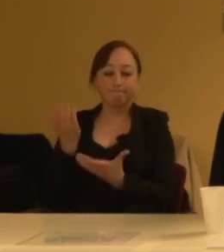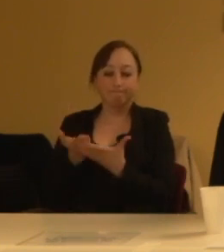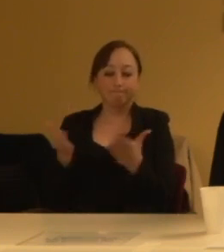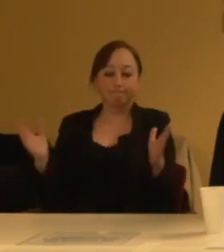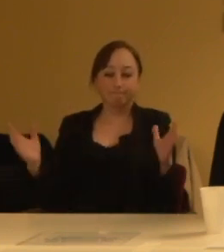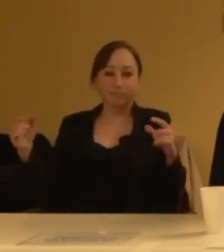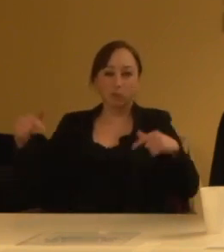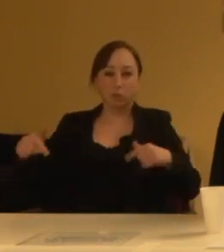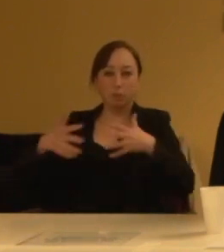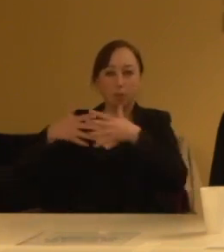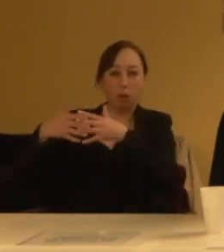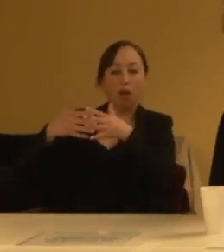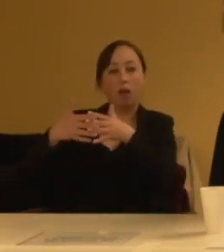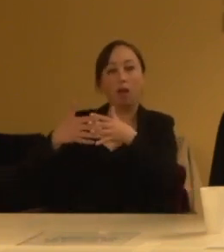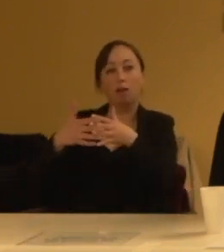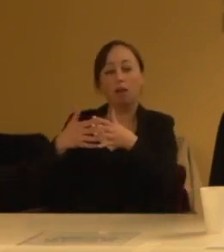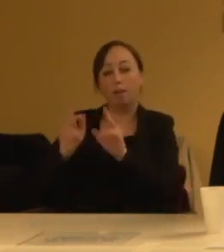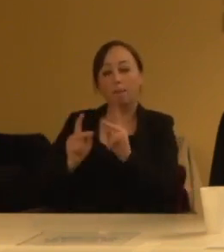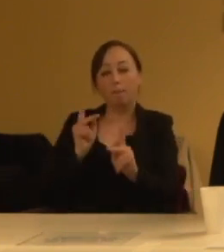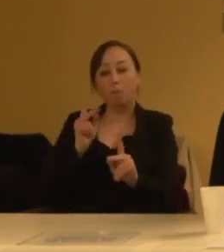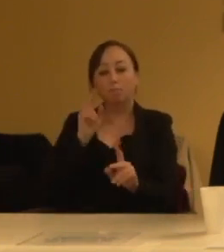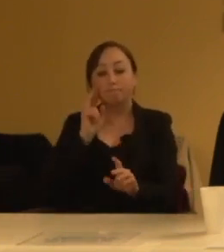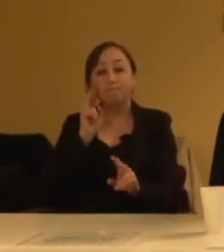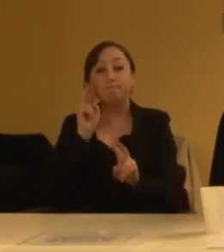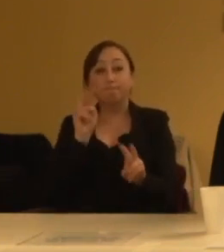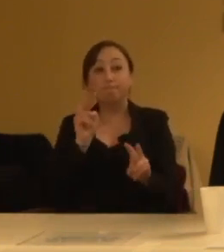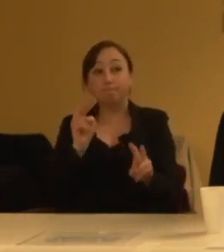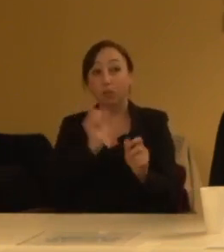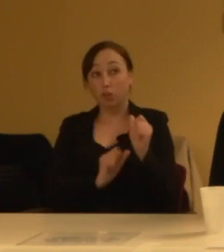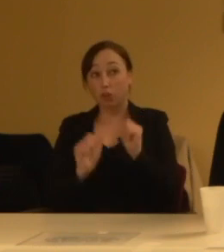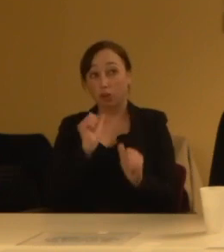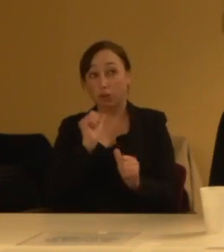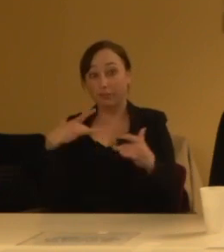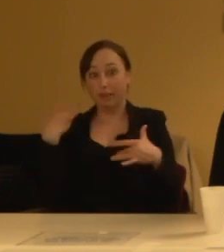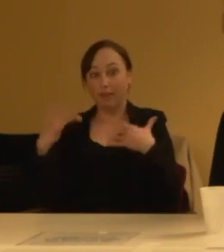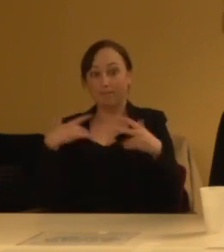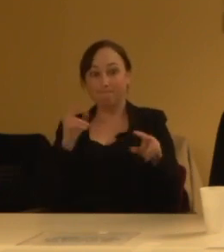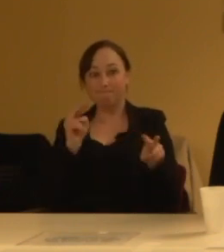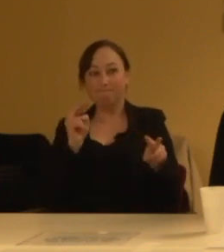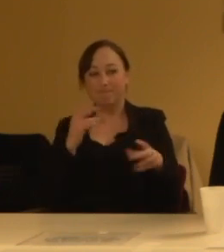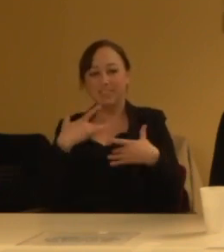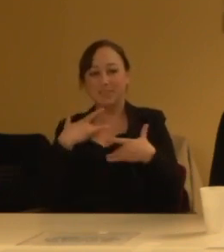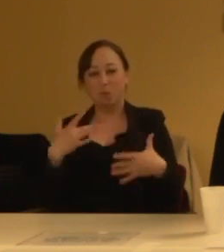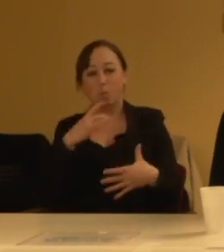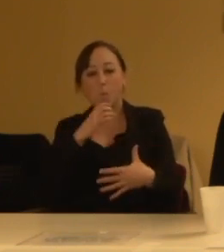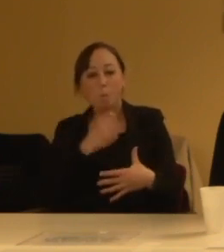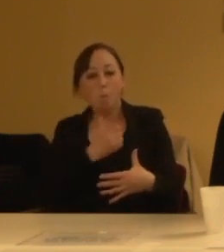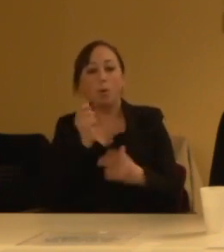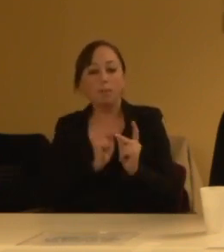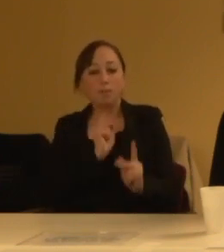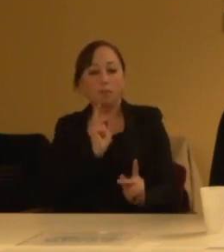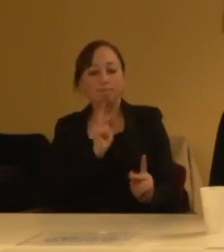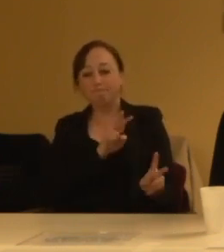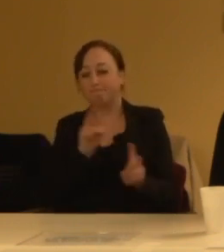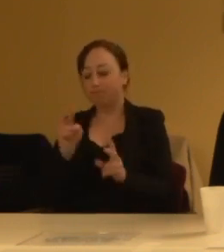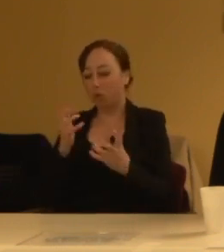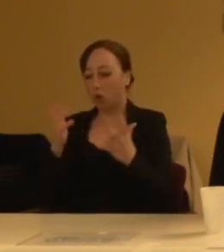people who see theater and are excited by theater tend to be of an older generation. And when you look around audiences, that's what you see.